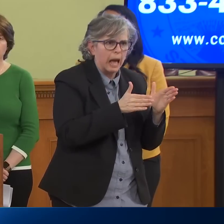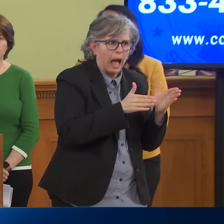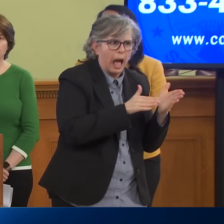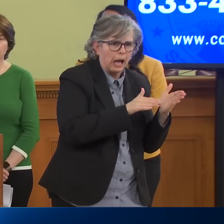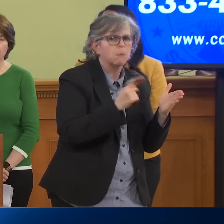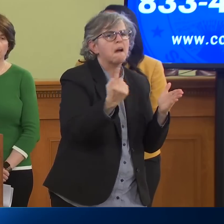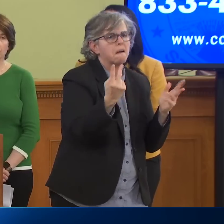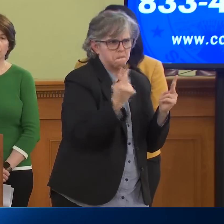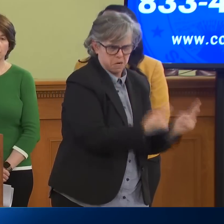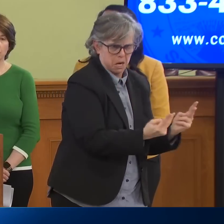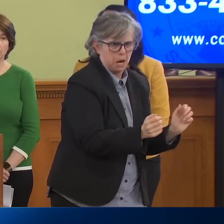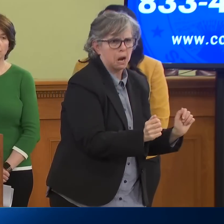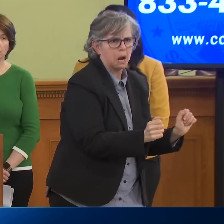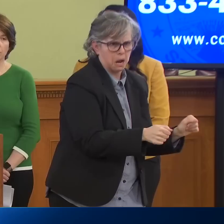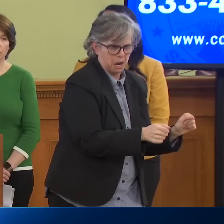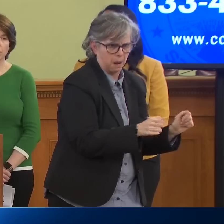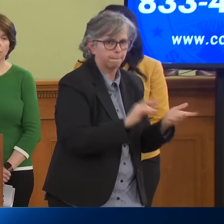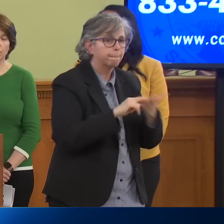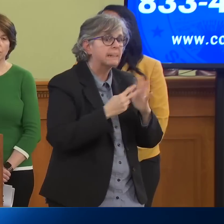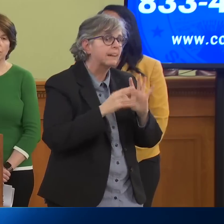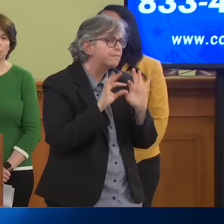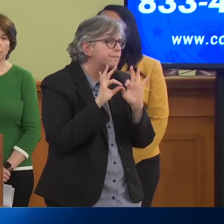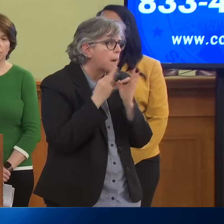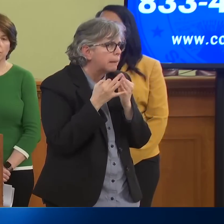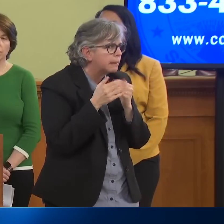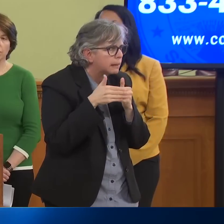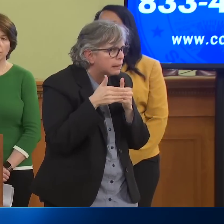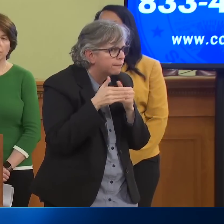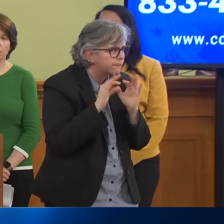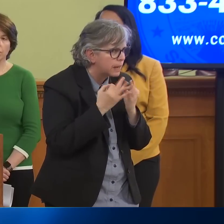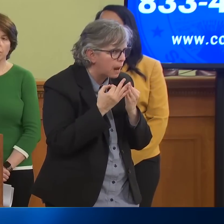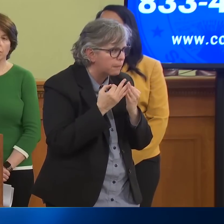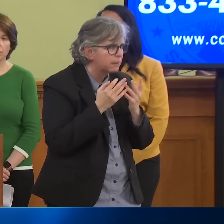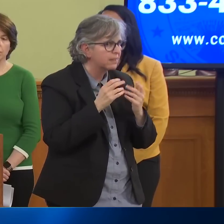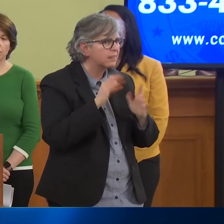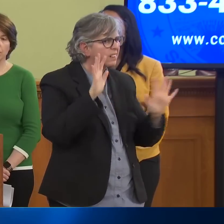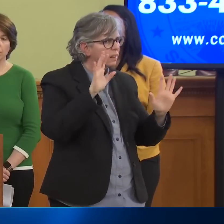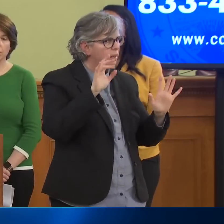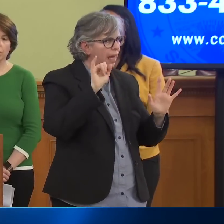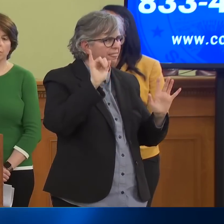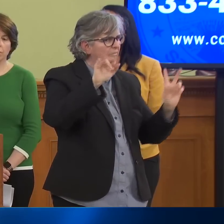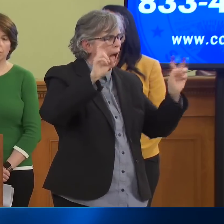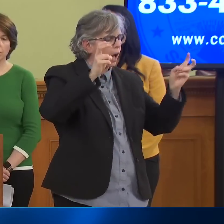THE ORDER DOES MAKE AN EXCEPTION FOR THE END OF LIFE SITUATIONS.